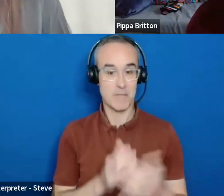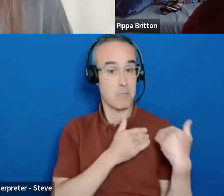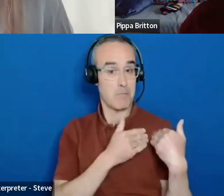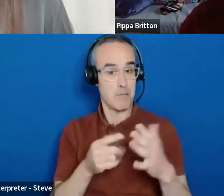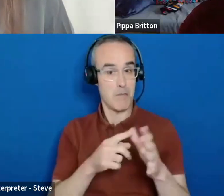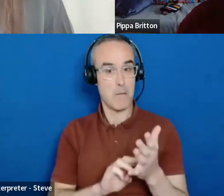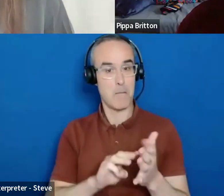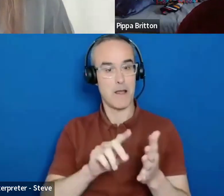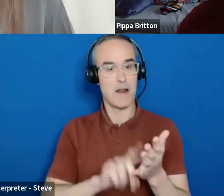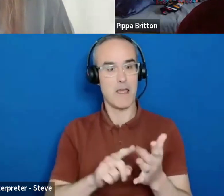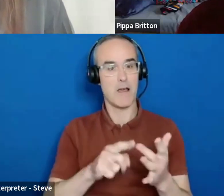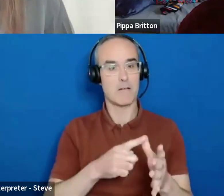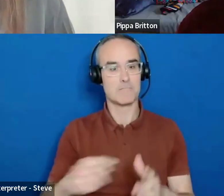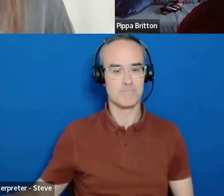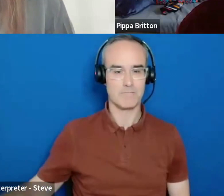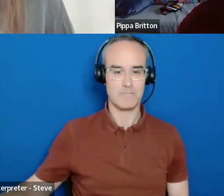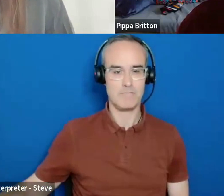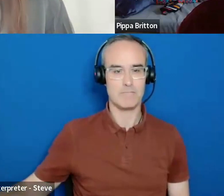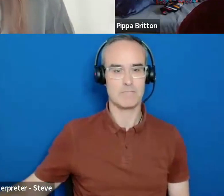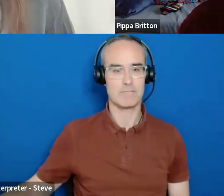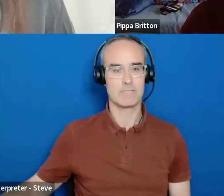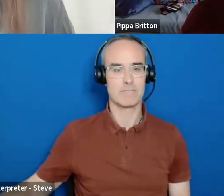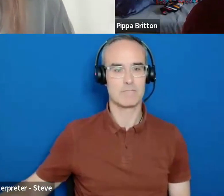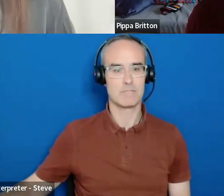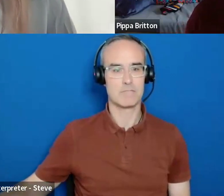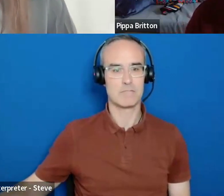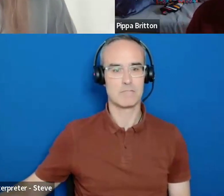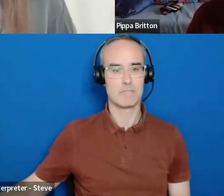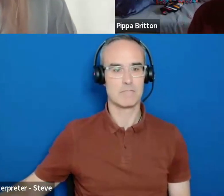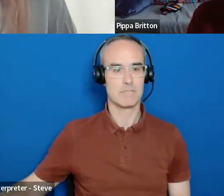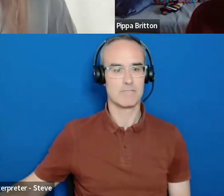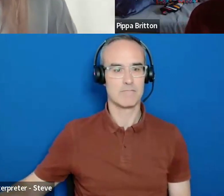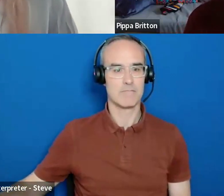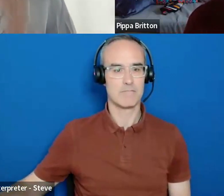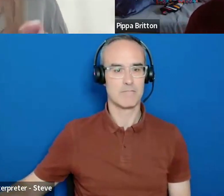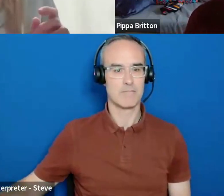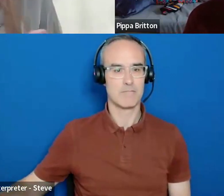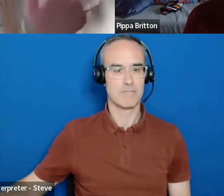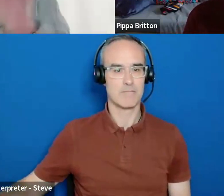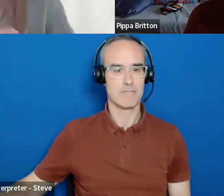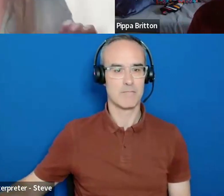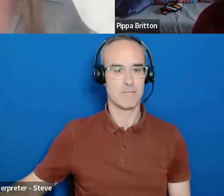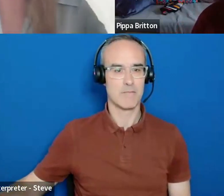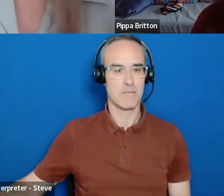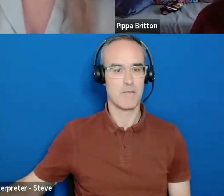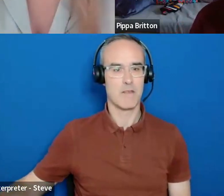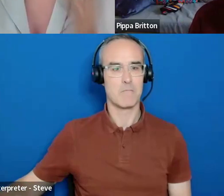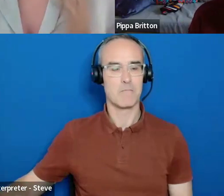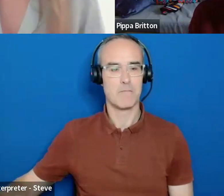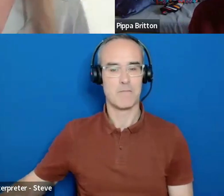Amelia: Thank you so much. Can you see and hear me okay? Yeah. Okay. Sorry, my thing was flashing up.